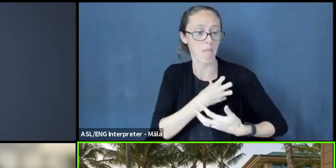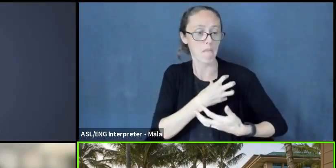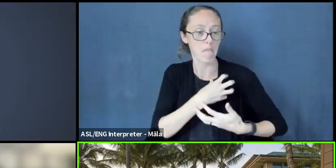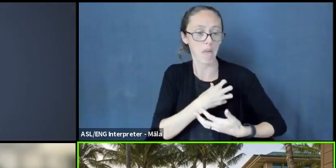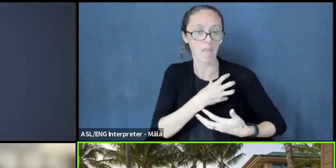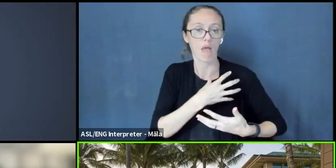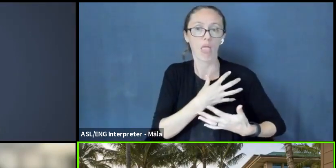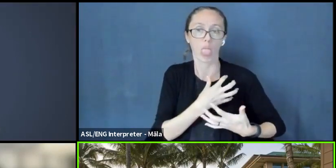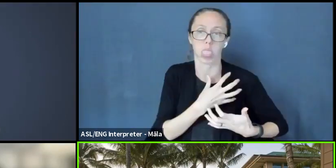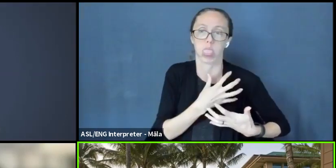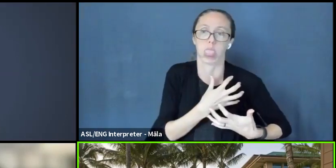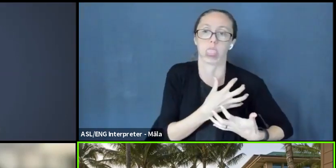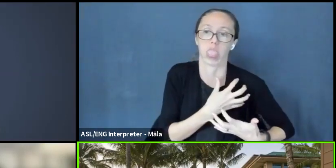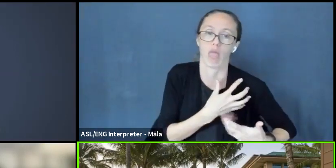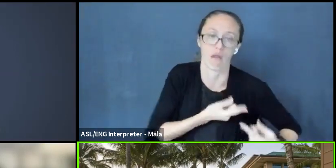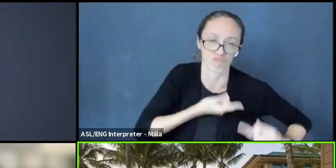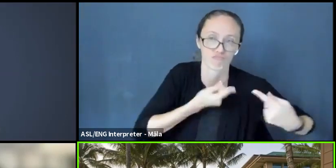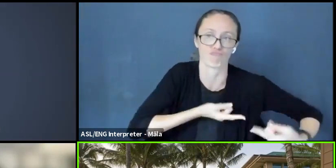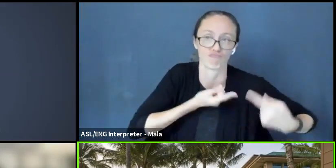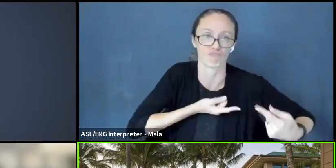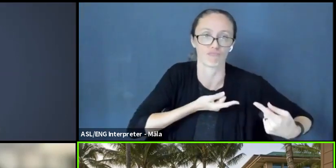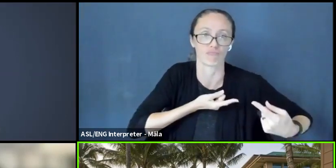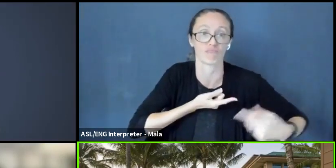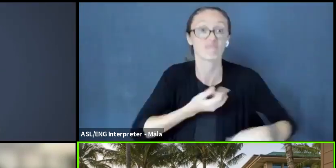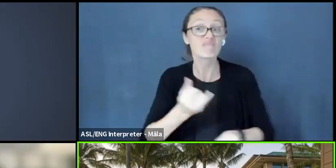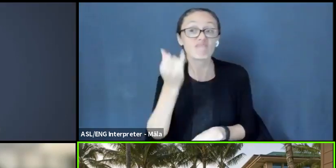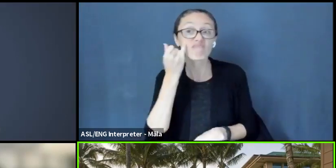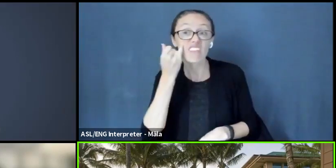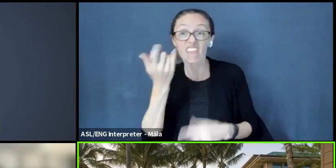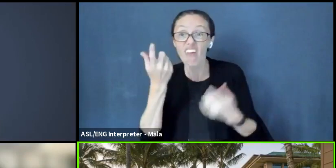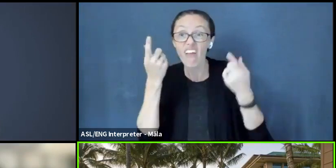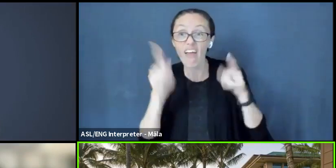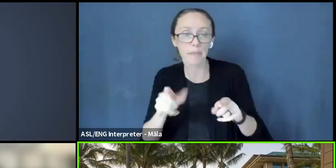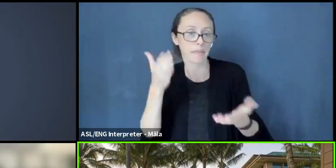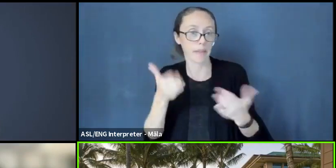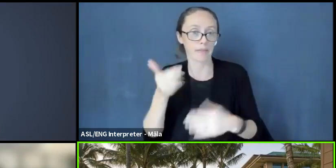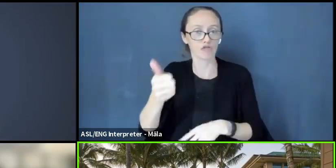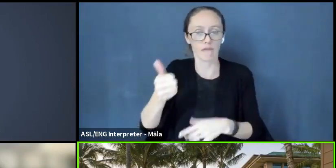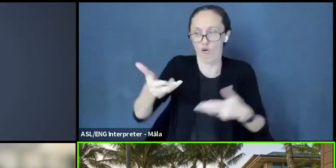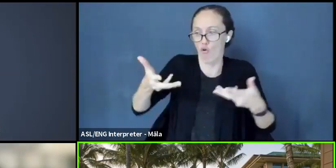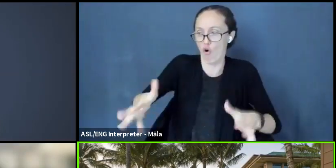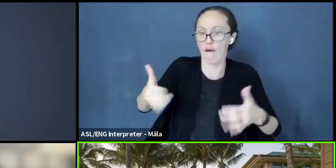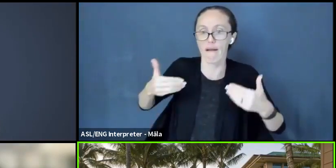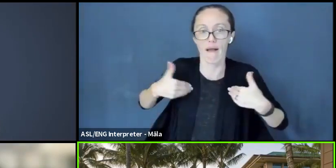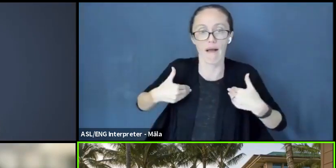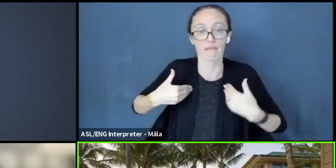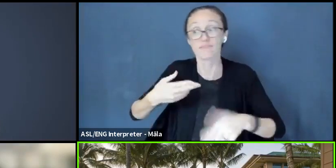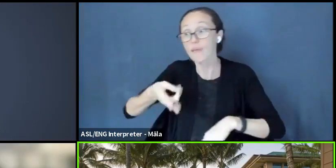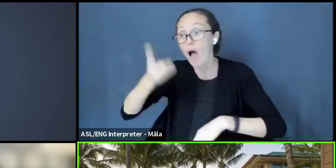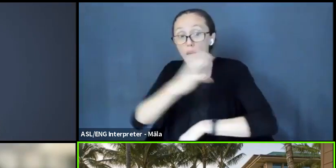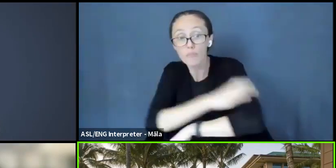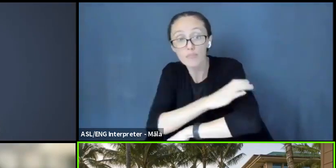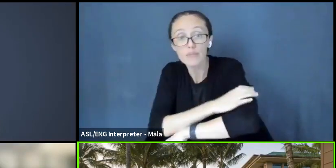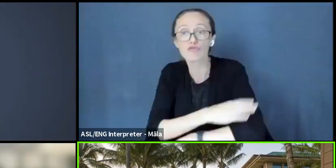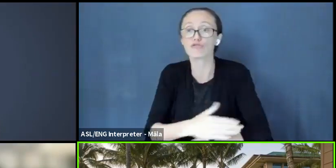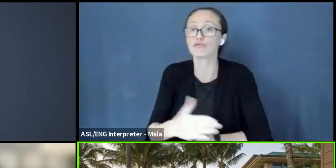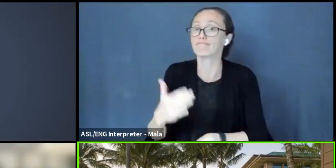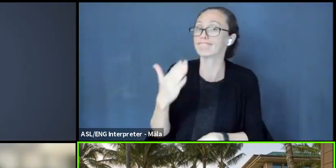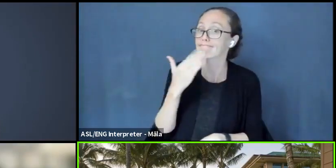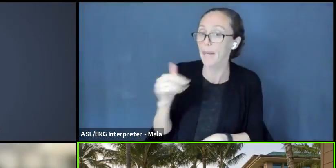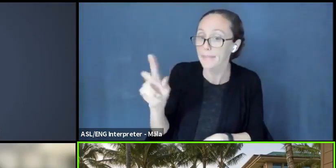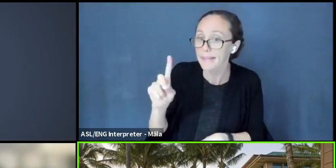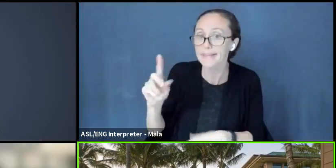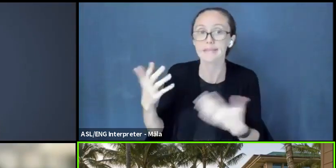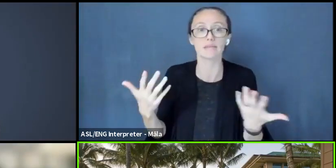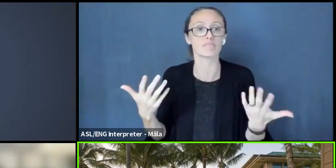If you already had say preexisting diabetes or high blood pressure, smoker or grew up